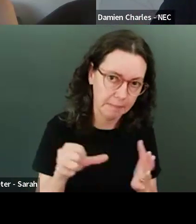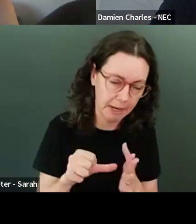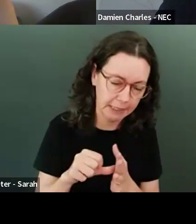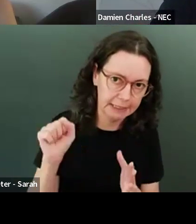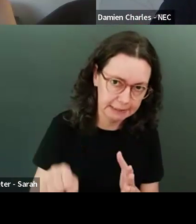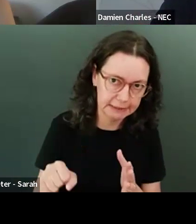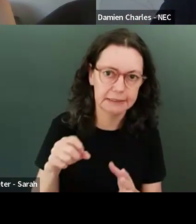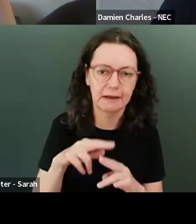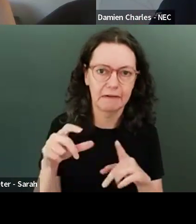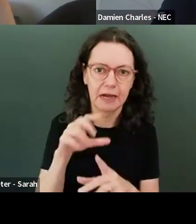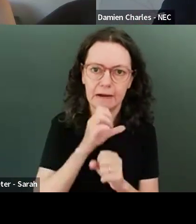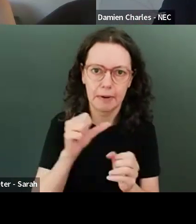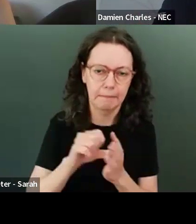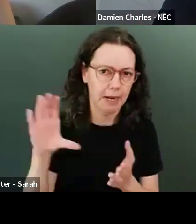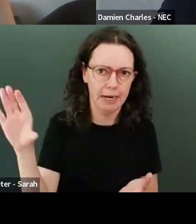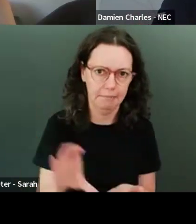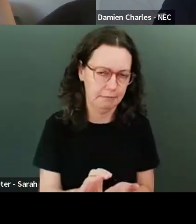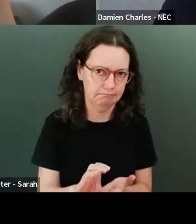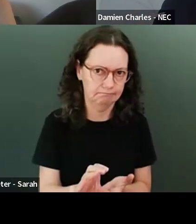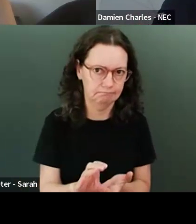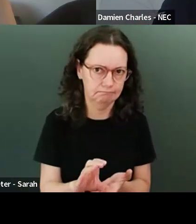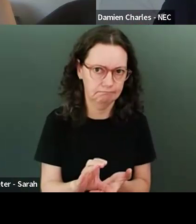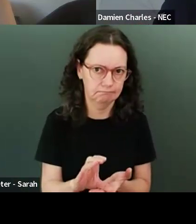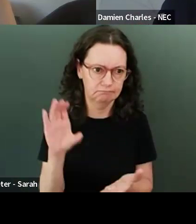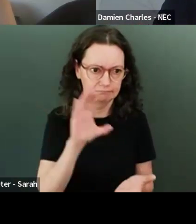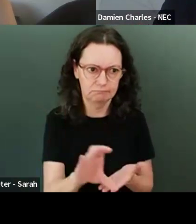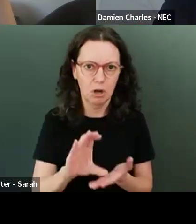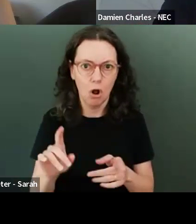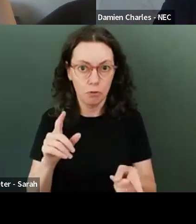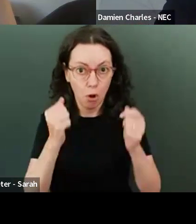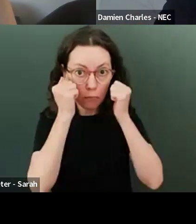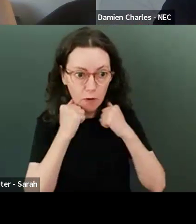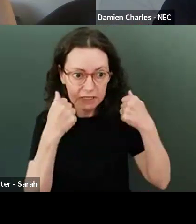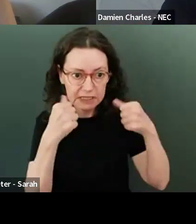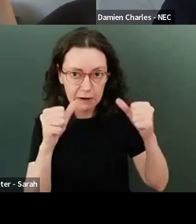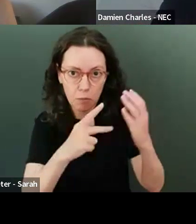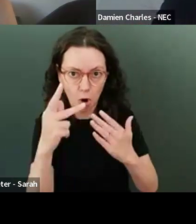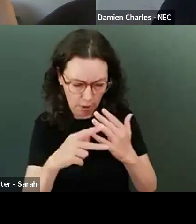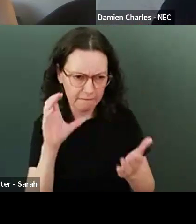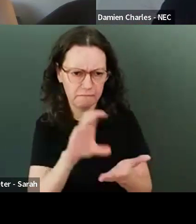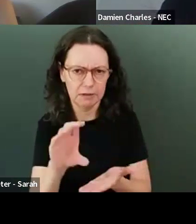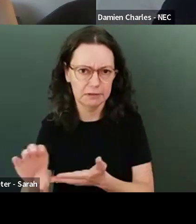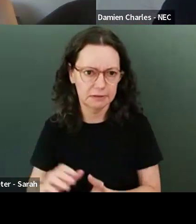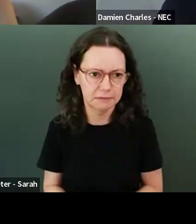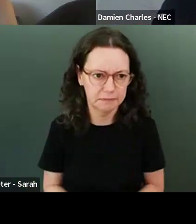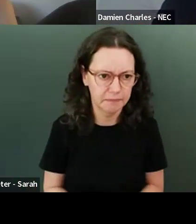is key to all of this in the right way with programs that are proving that they